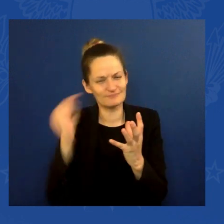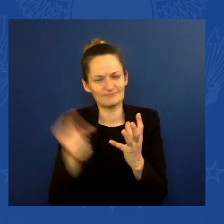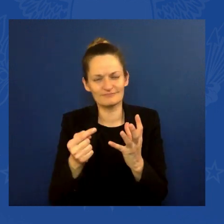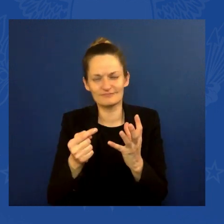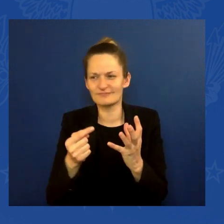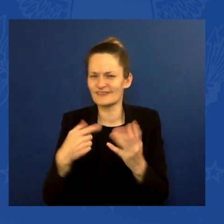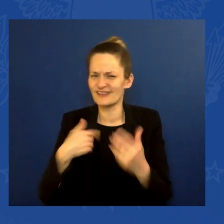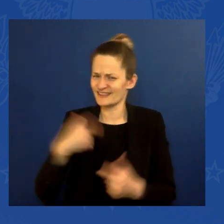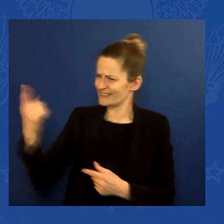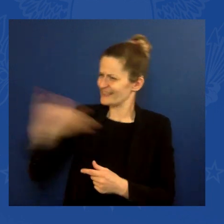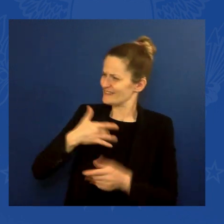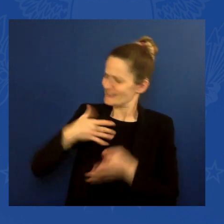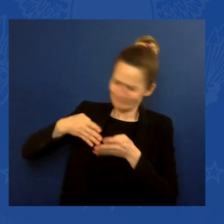It's an honor to welcome you back.